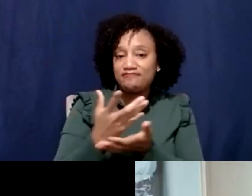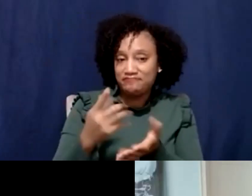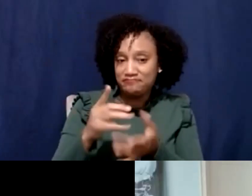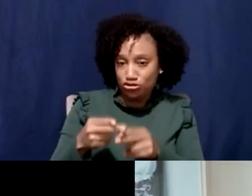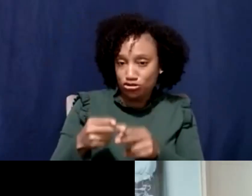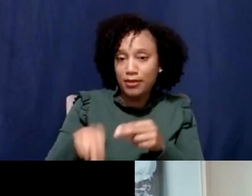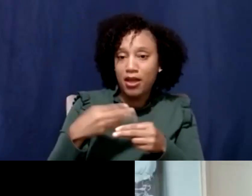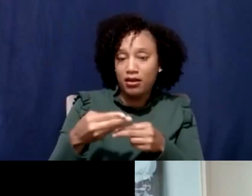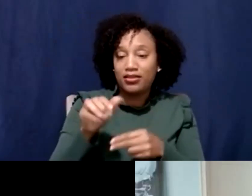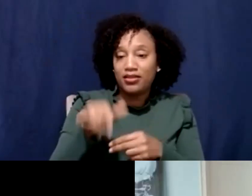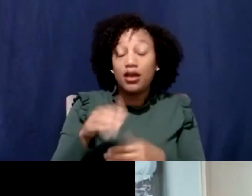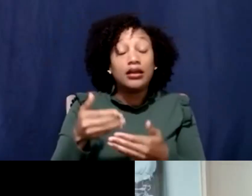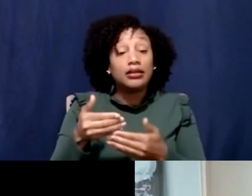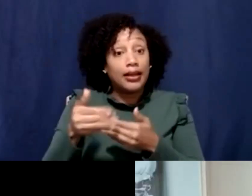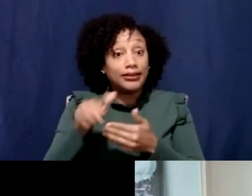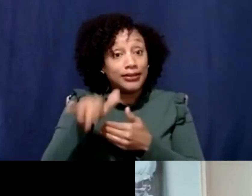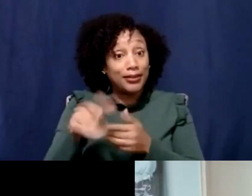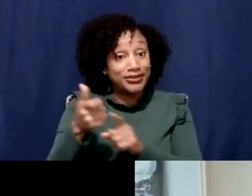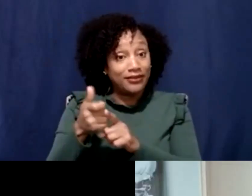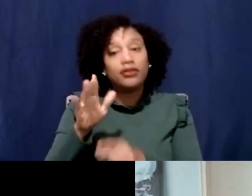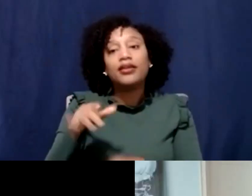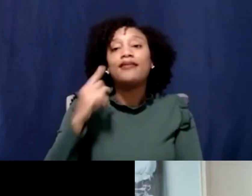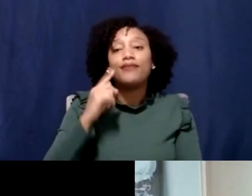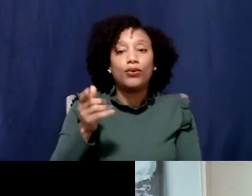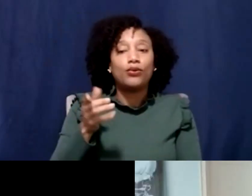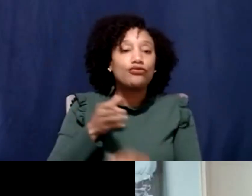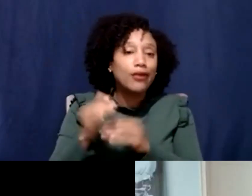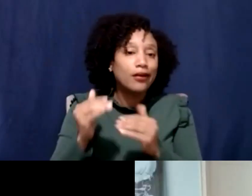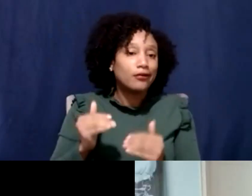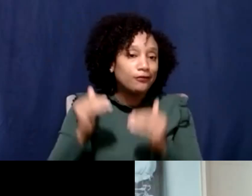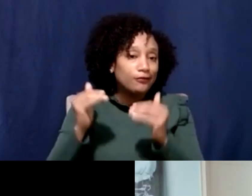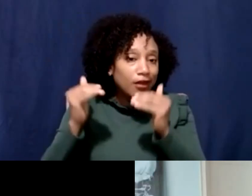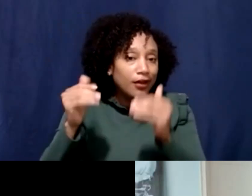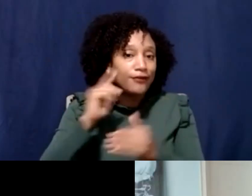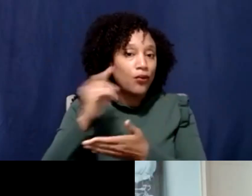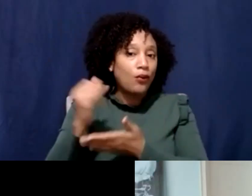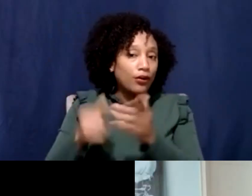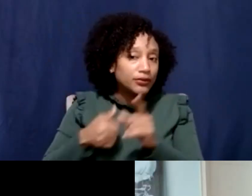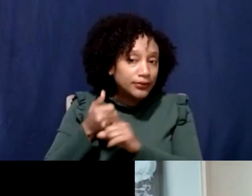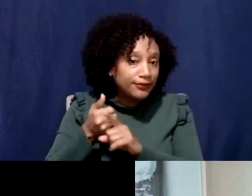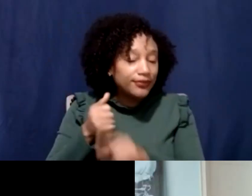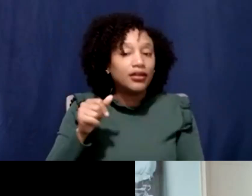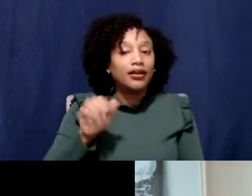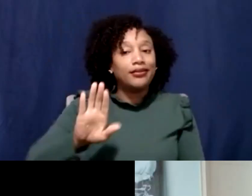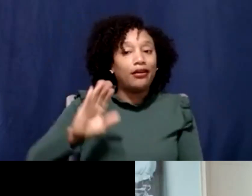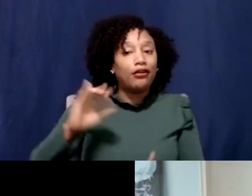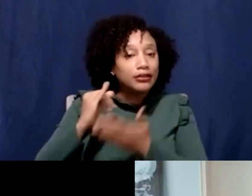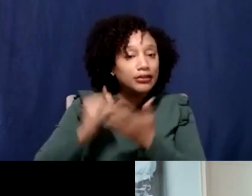Next Step is specifically for career advancements of an artist and their artistic career.